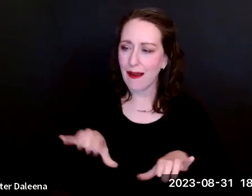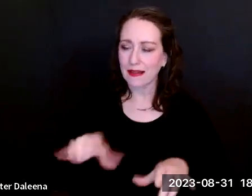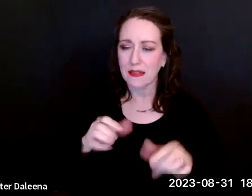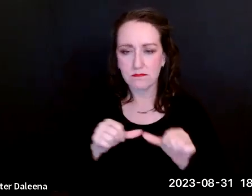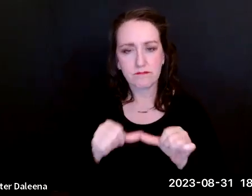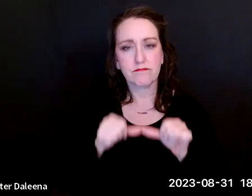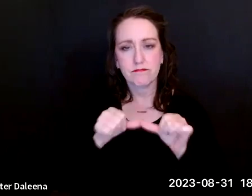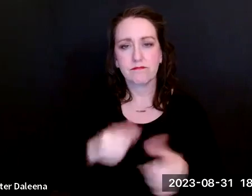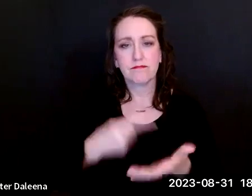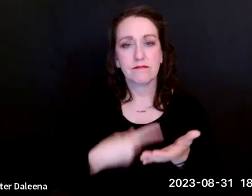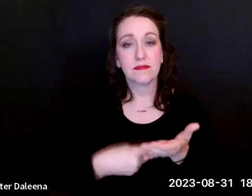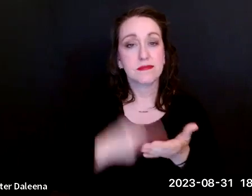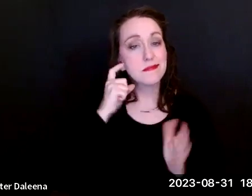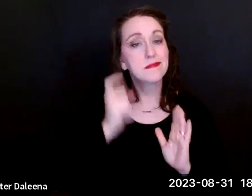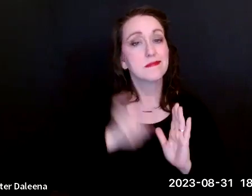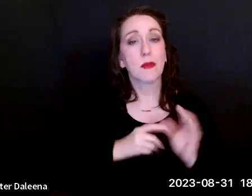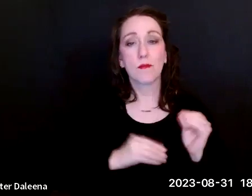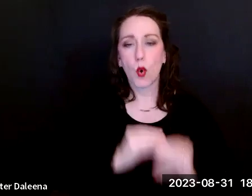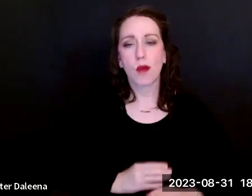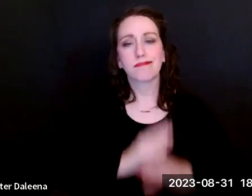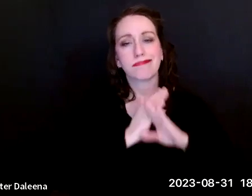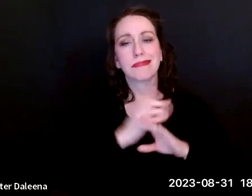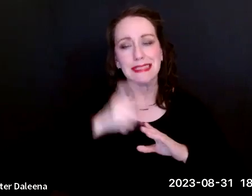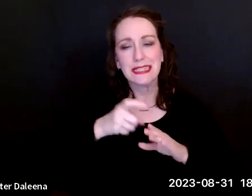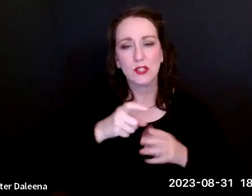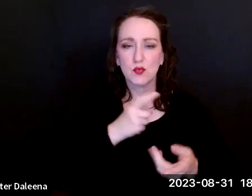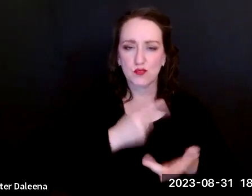we recognize that there are more barriers to address that are not mentioned here